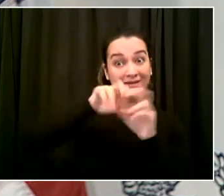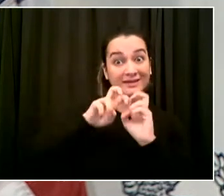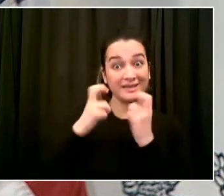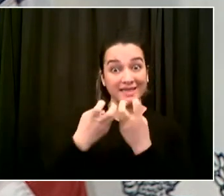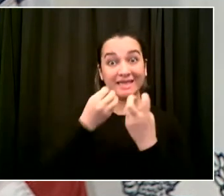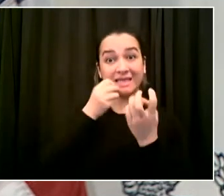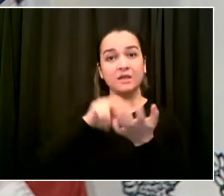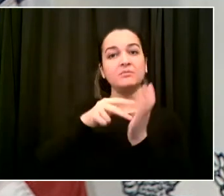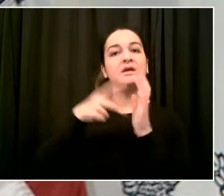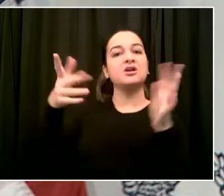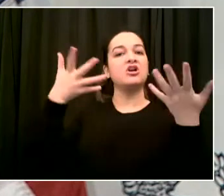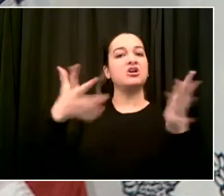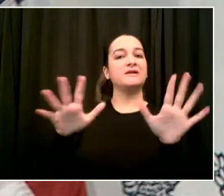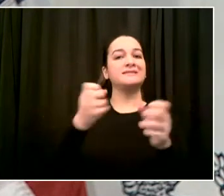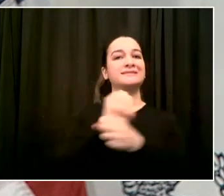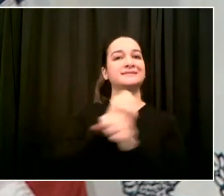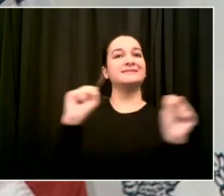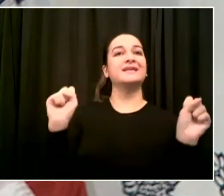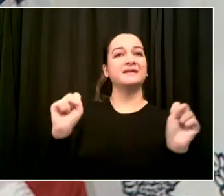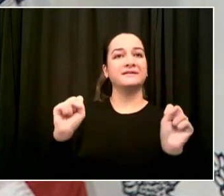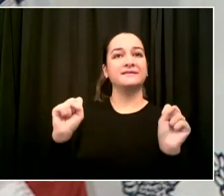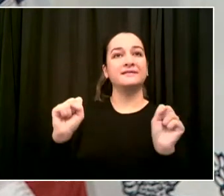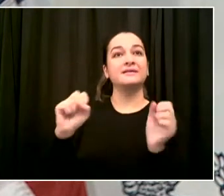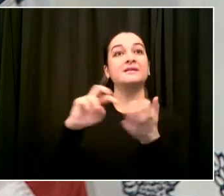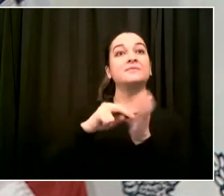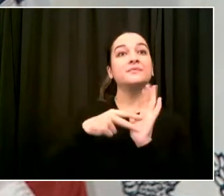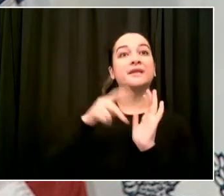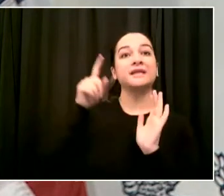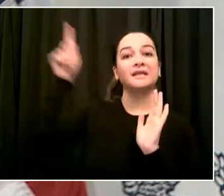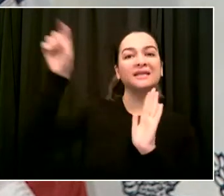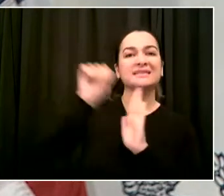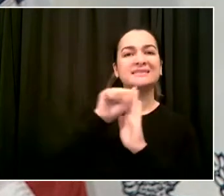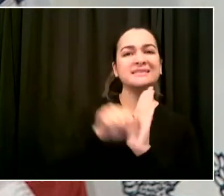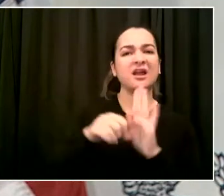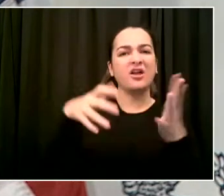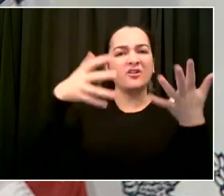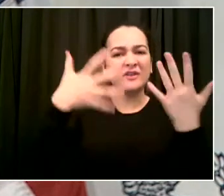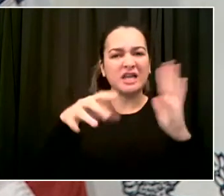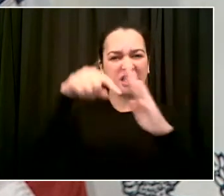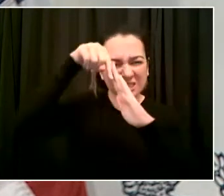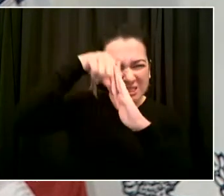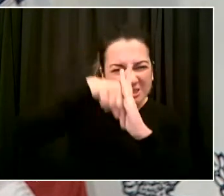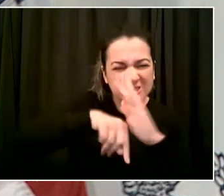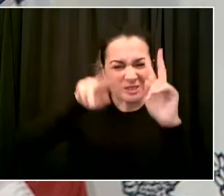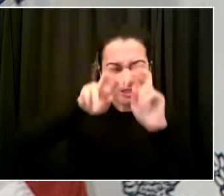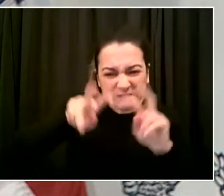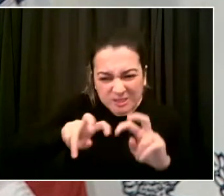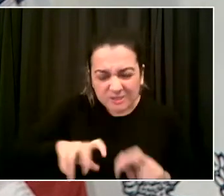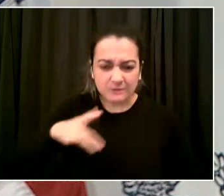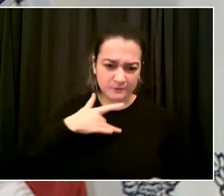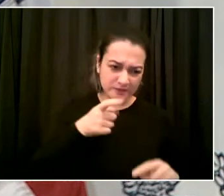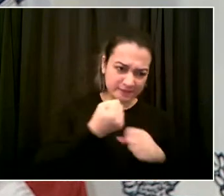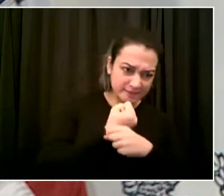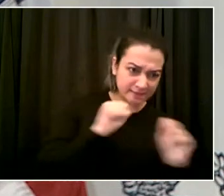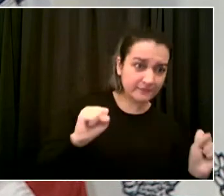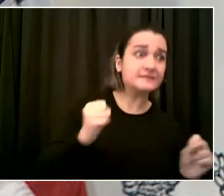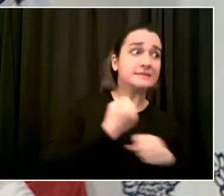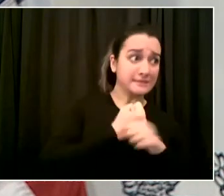OUR HEALTH DEPARTMENT, THE AGENCY THAT DOES THE ENFORCEMENT